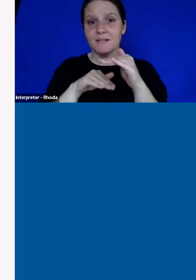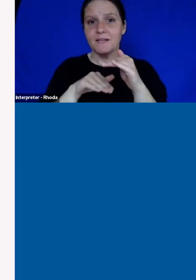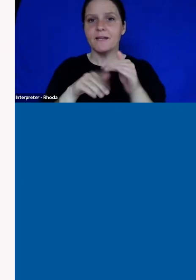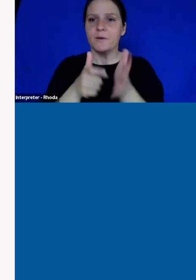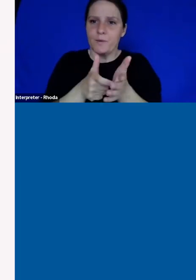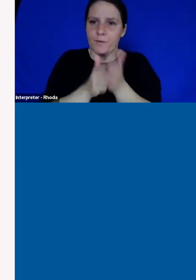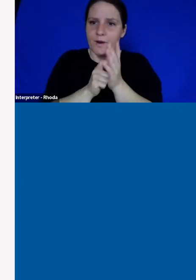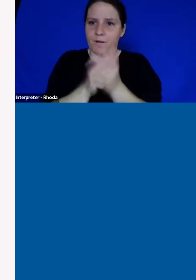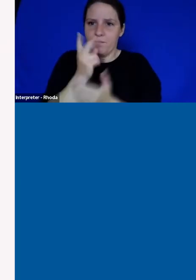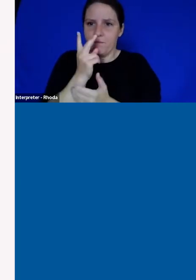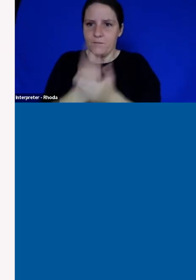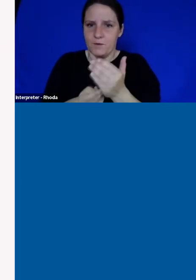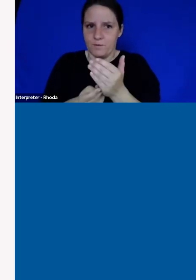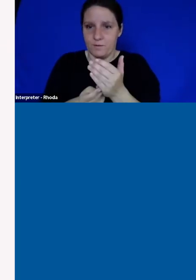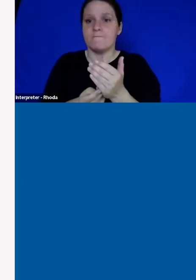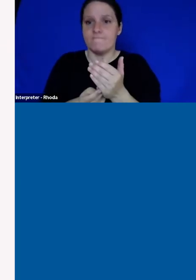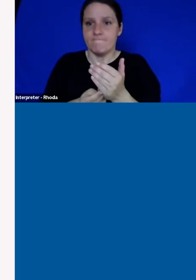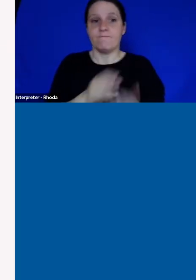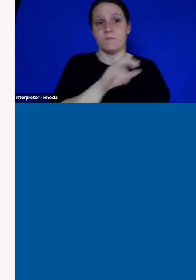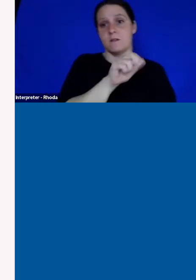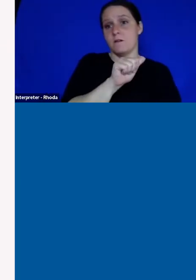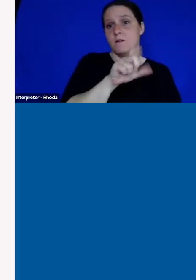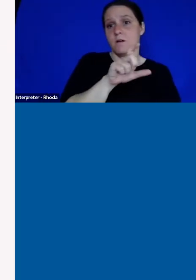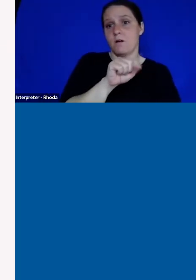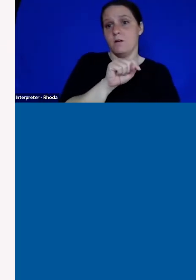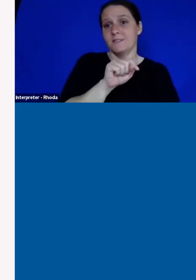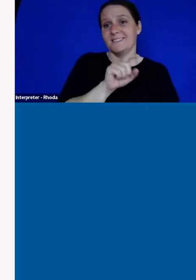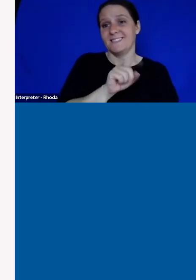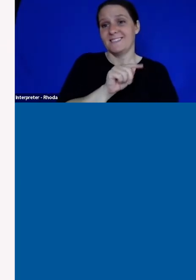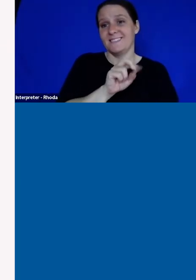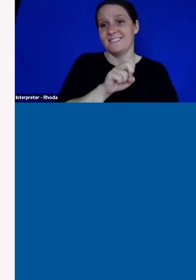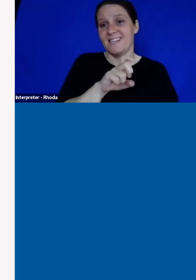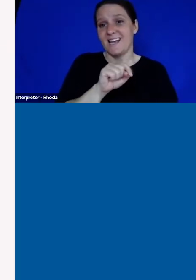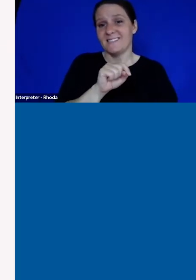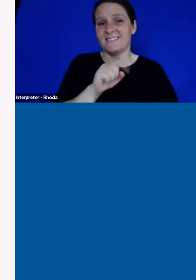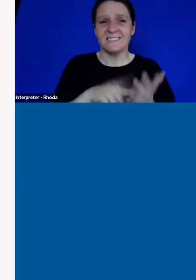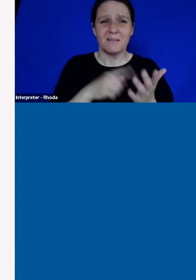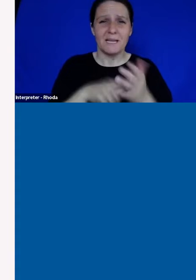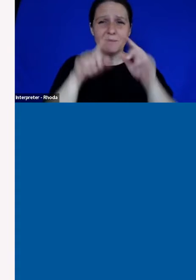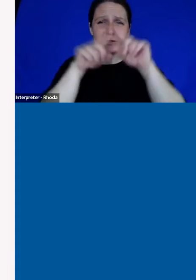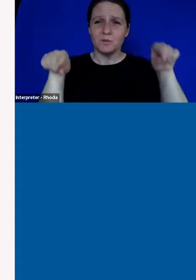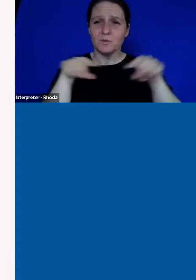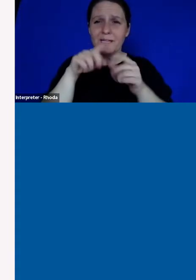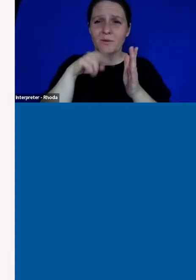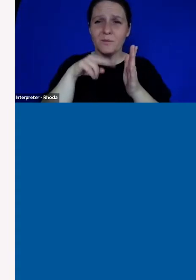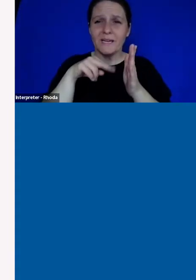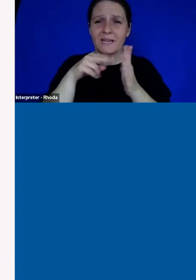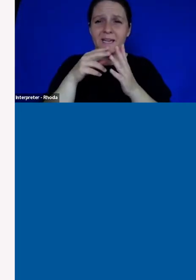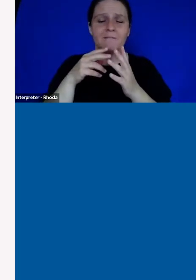Alt text can sometimes not be read out by screen readers. Alt text is coded. It goes into the image itself.